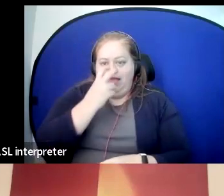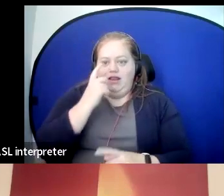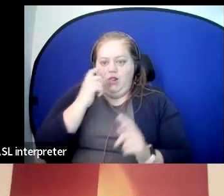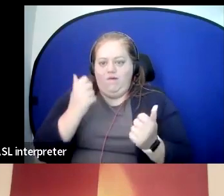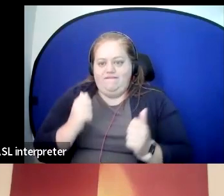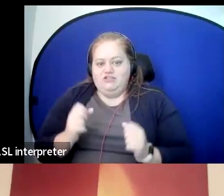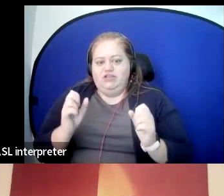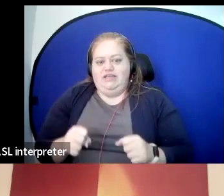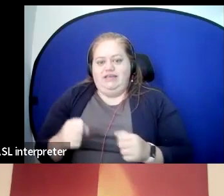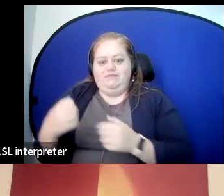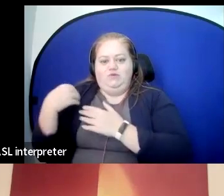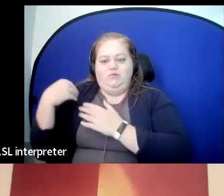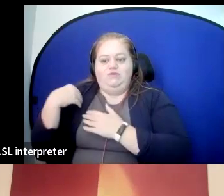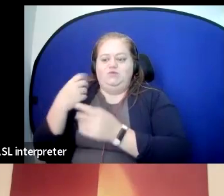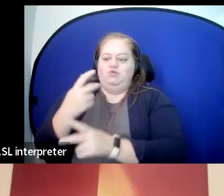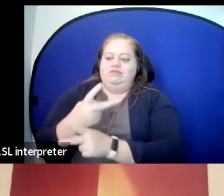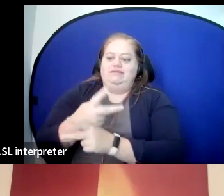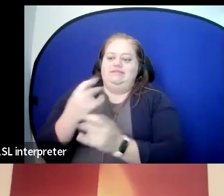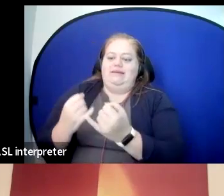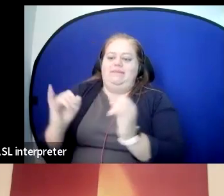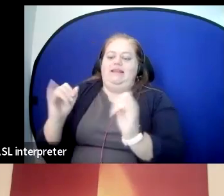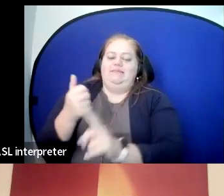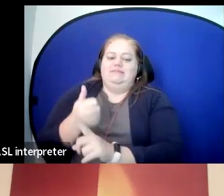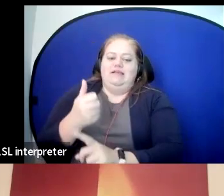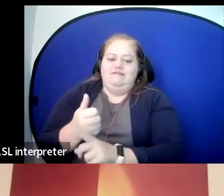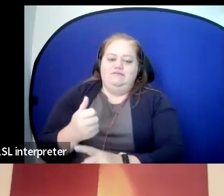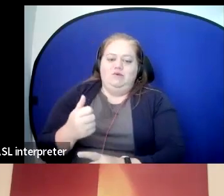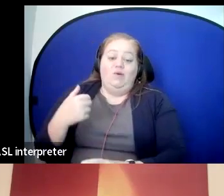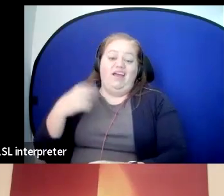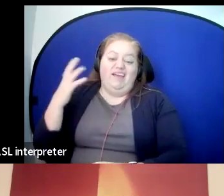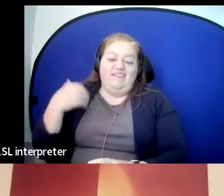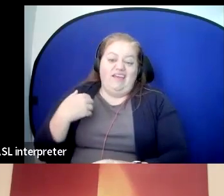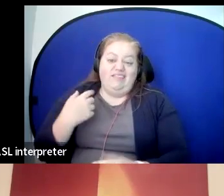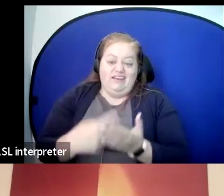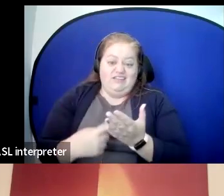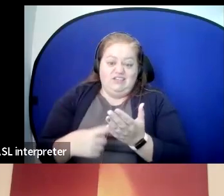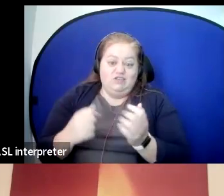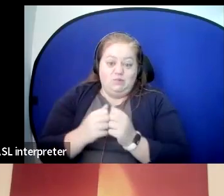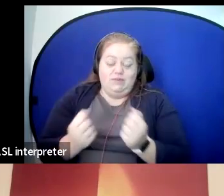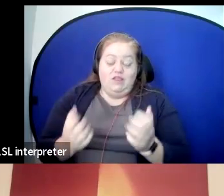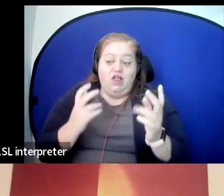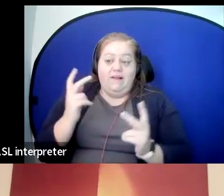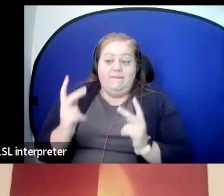be responsible for themselves. So I have had discussions with people that are